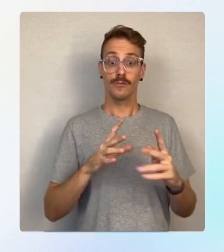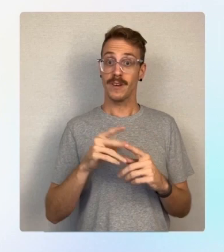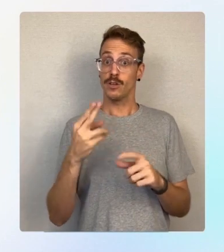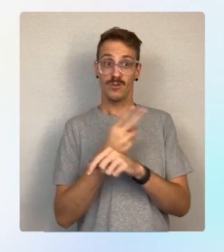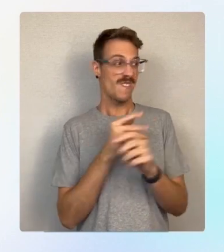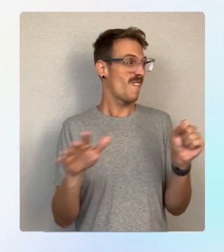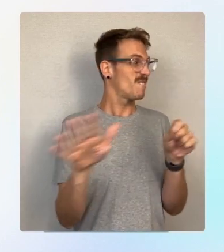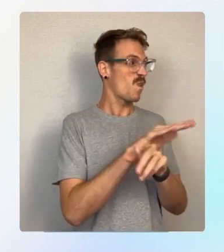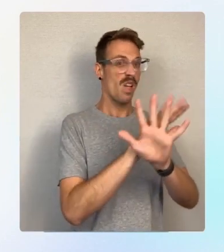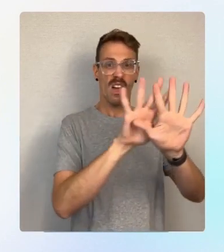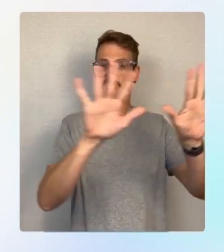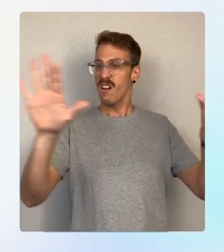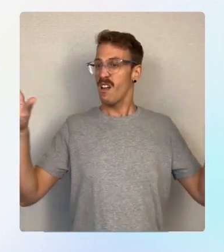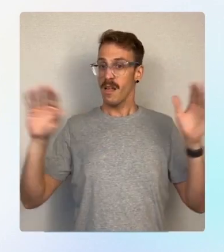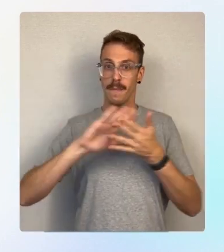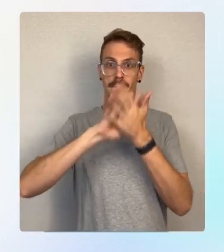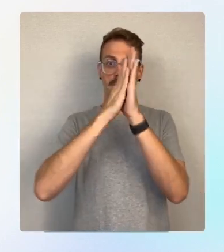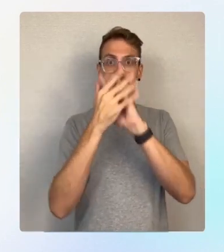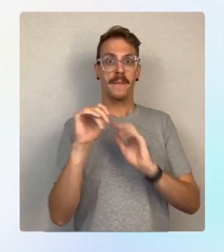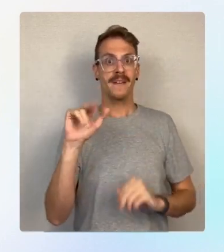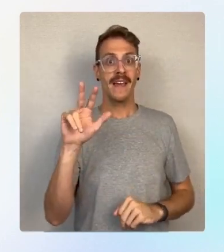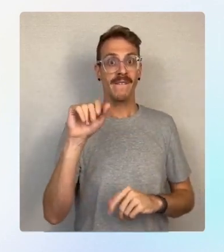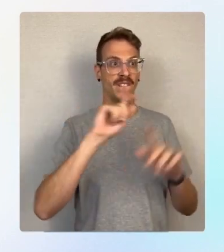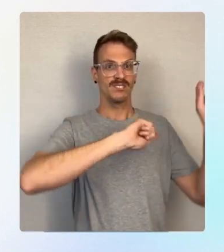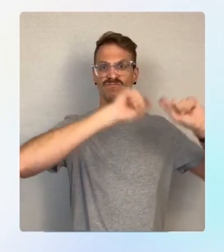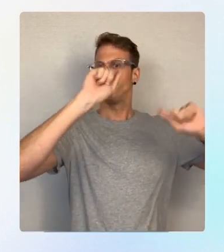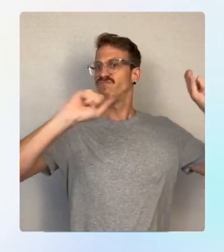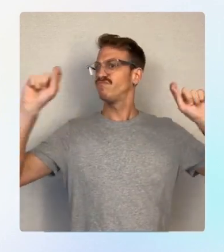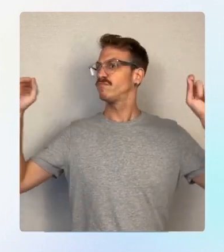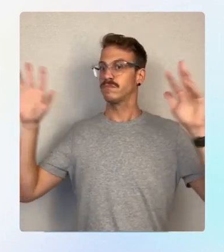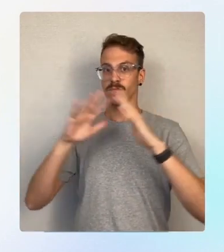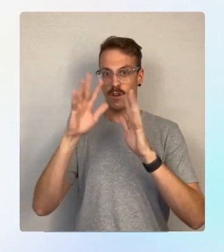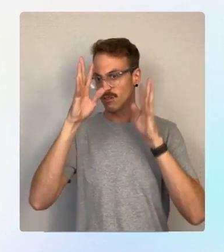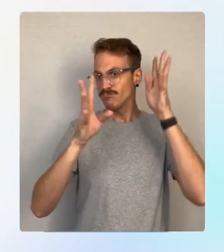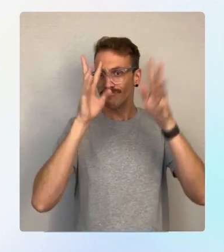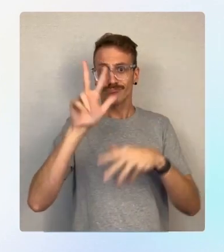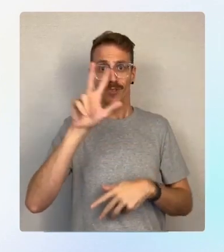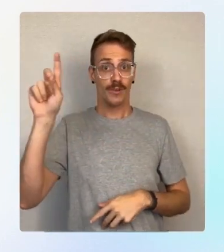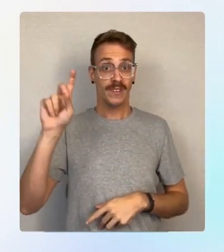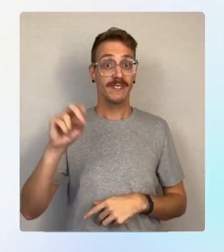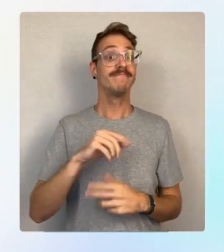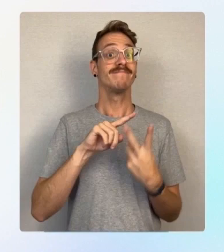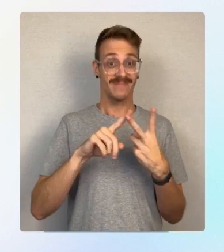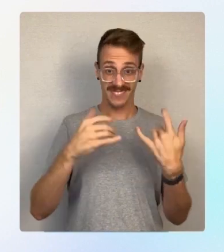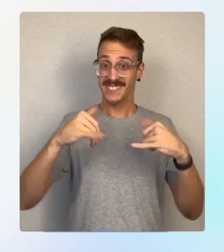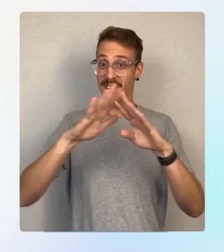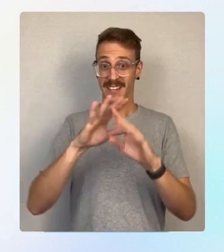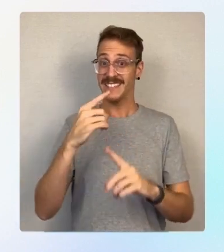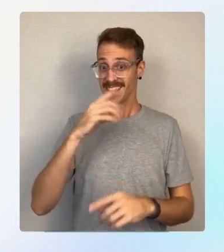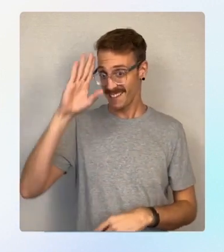as a canvas for creativity in 3D, and I can still say hi to my colleague